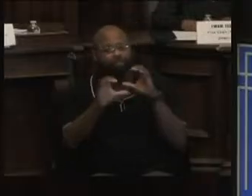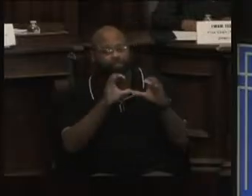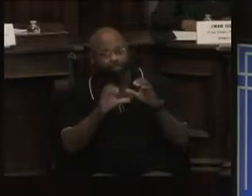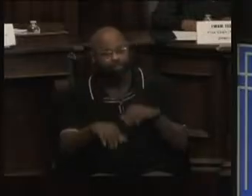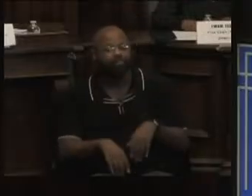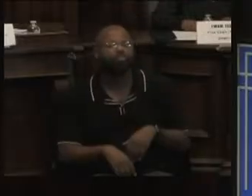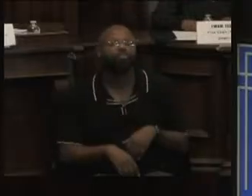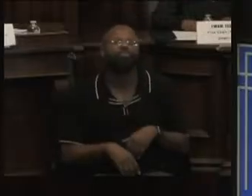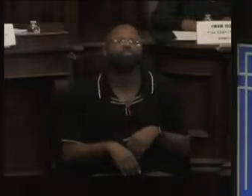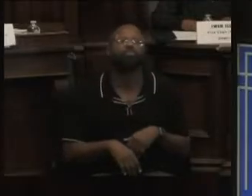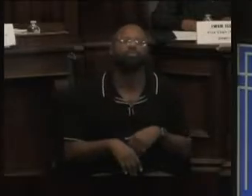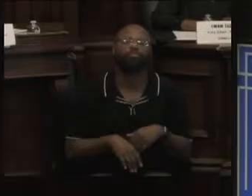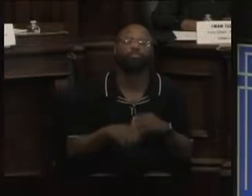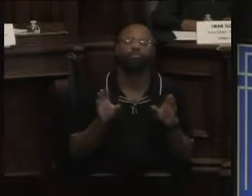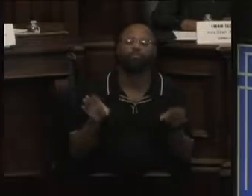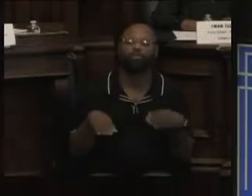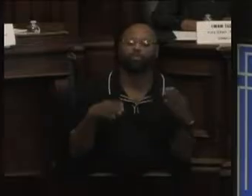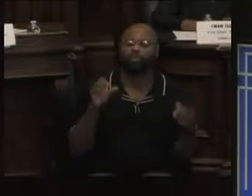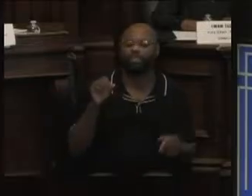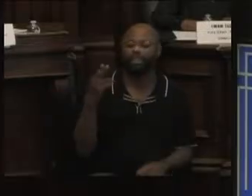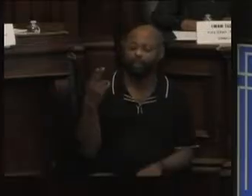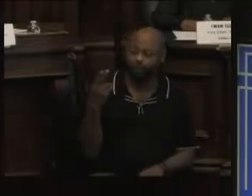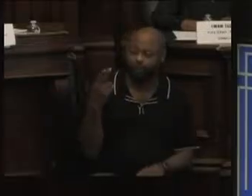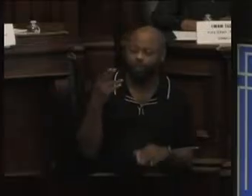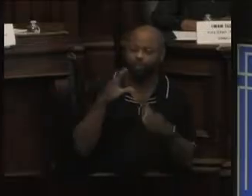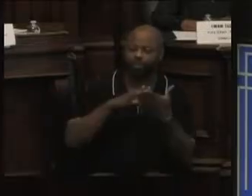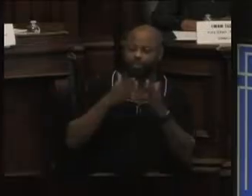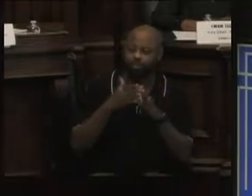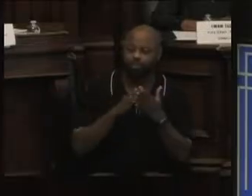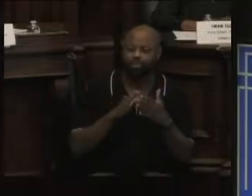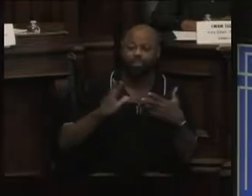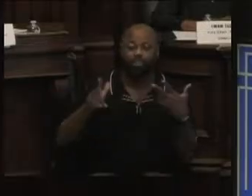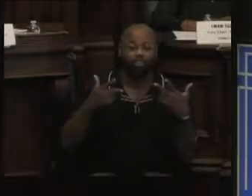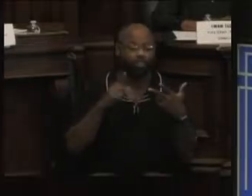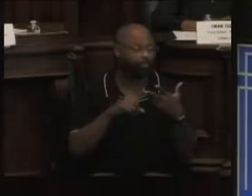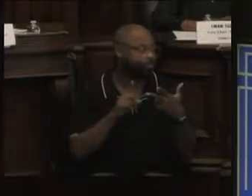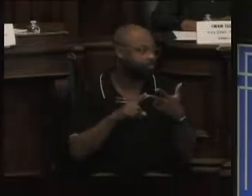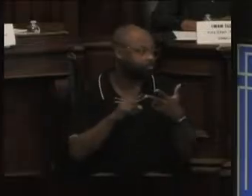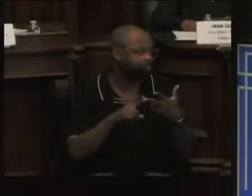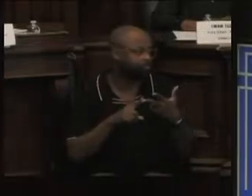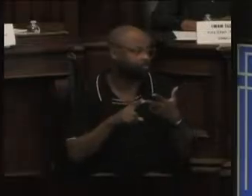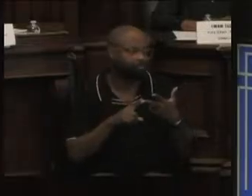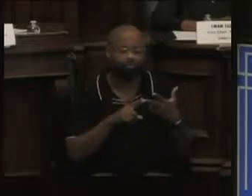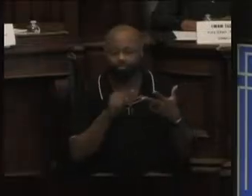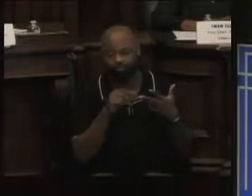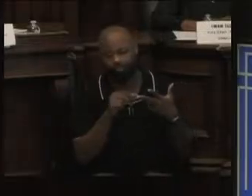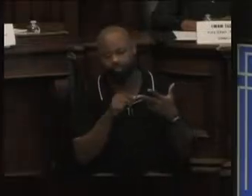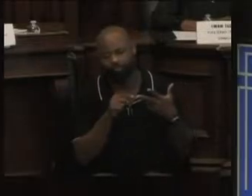obviously want to have continued communication openly